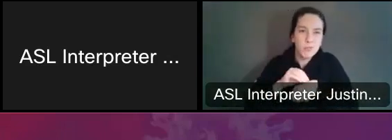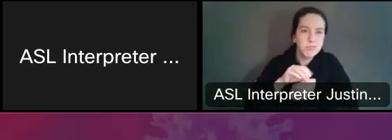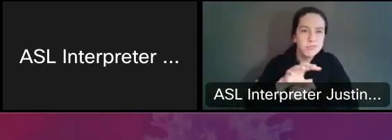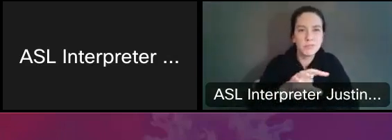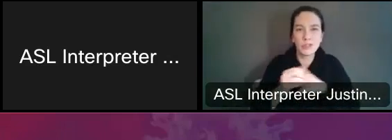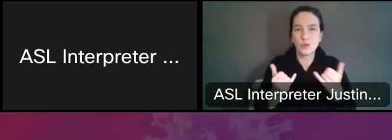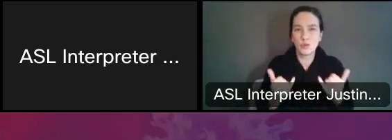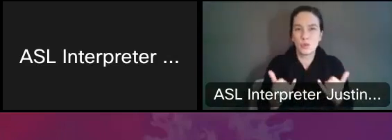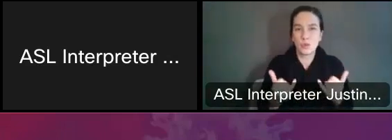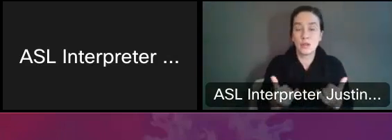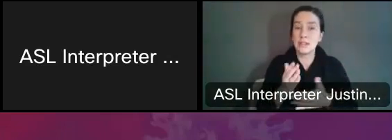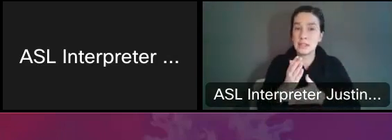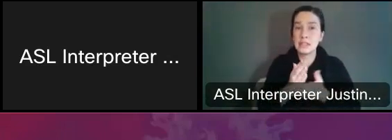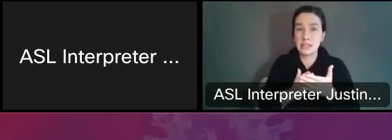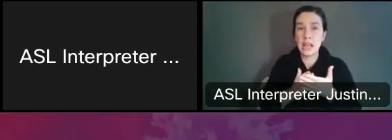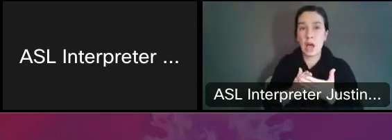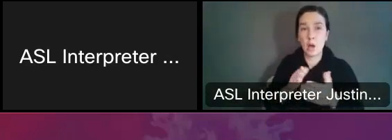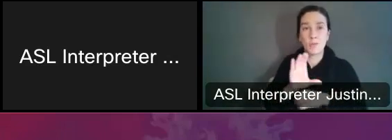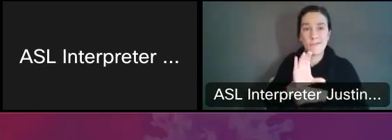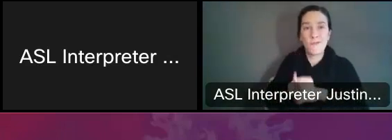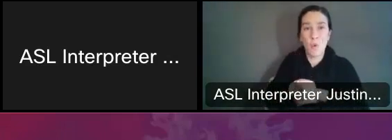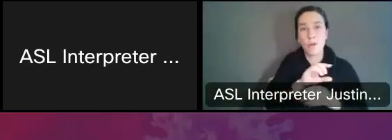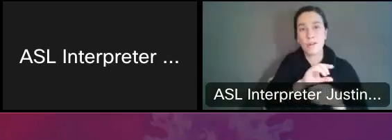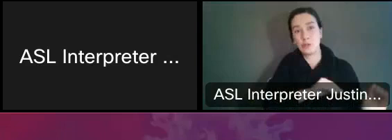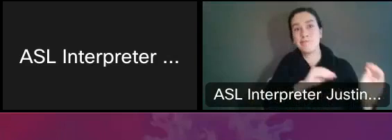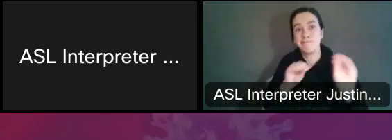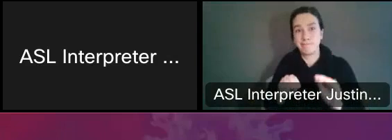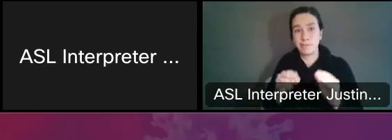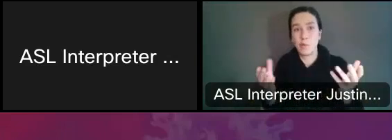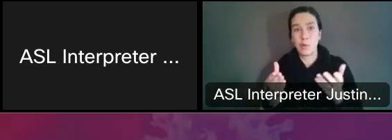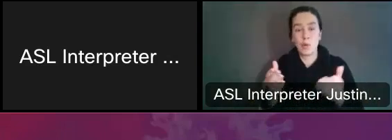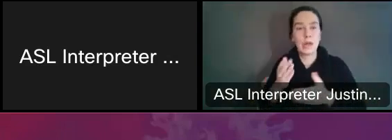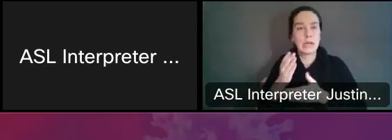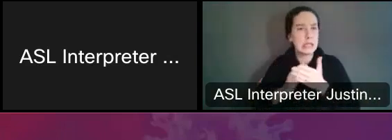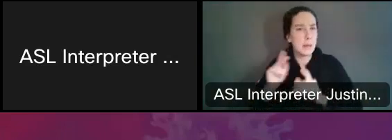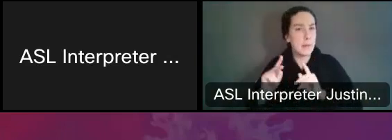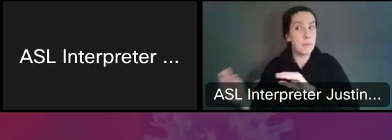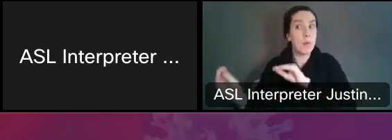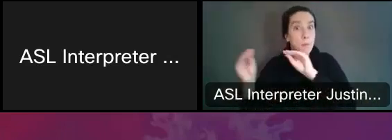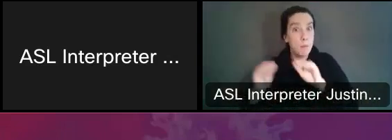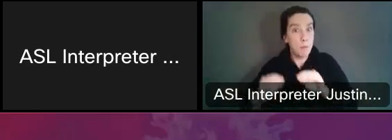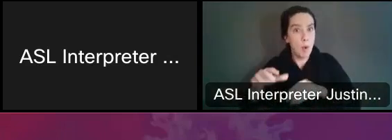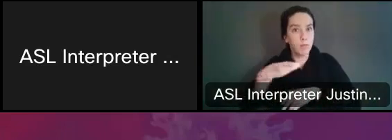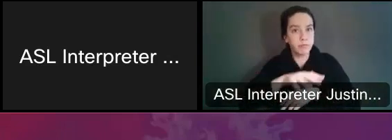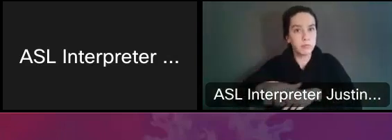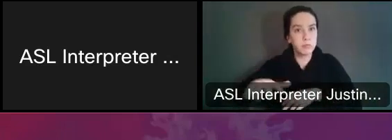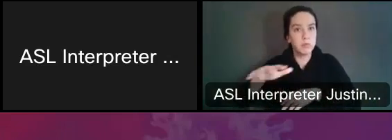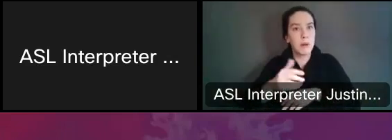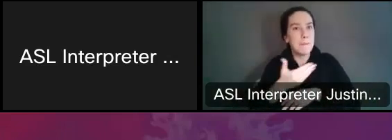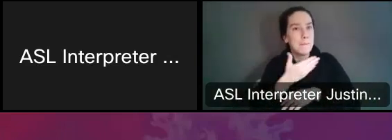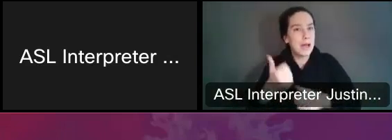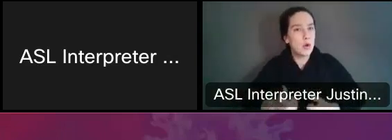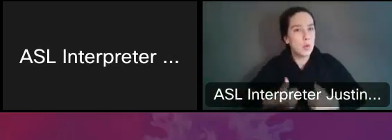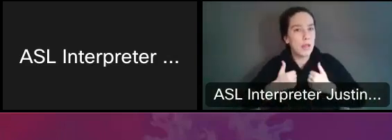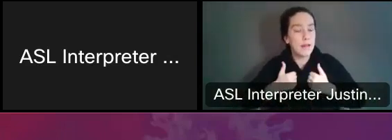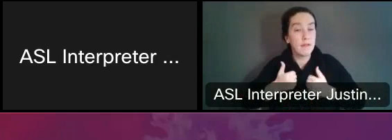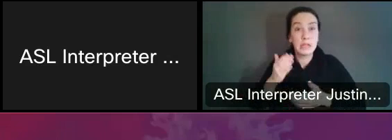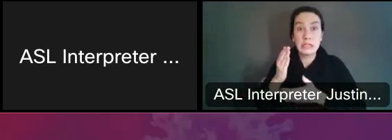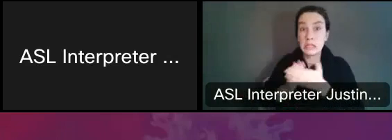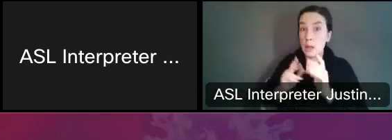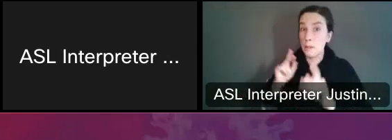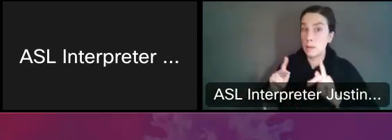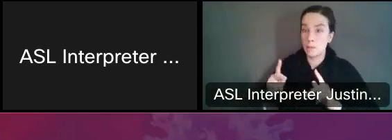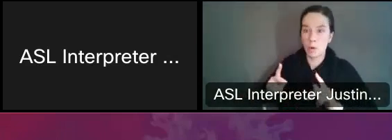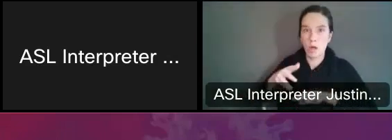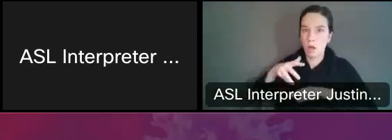Some were drawn to leave their distant homes in hope of a better life and some have lived on this land for more generations than can be counted truth.